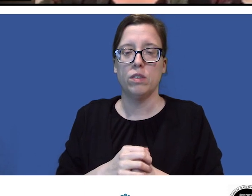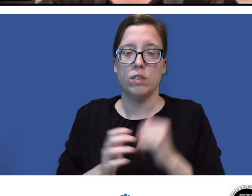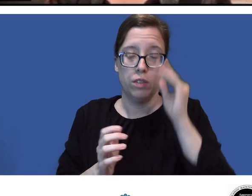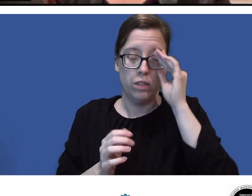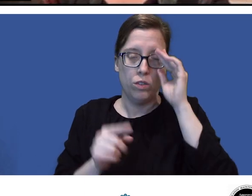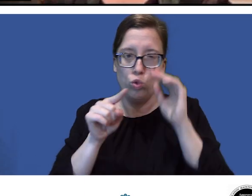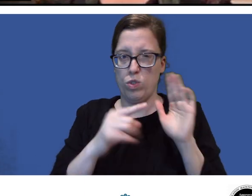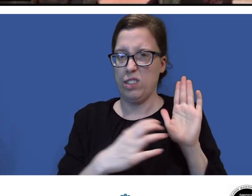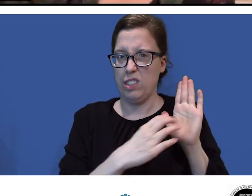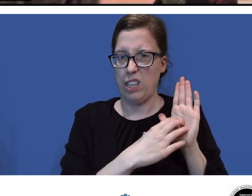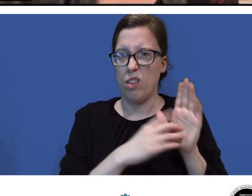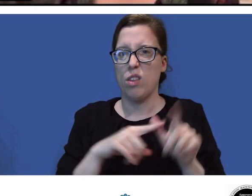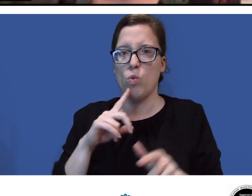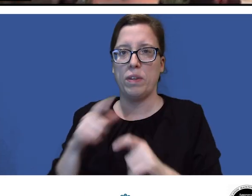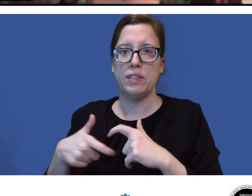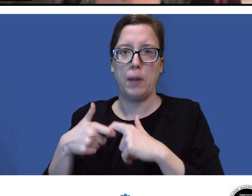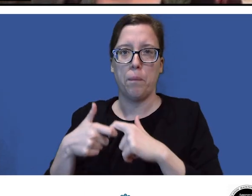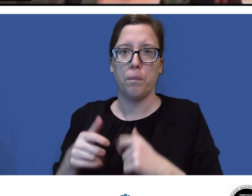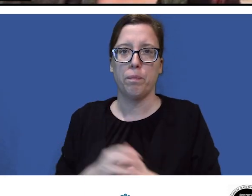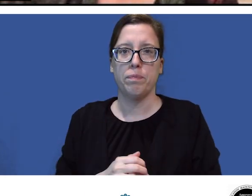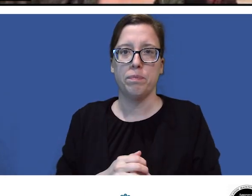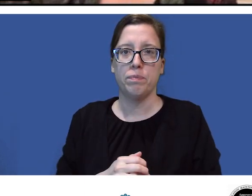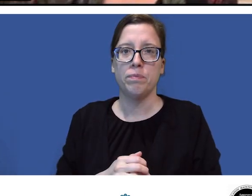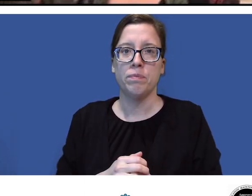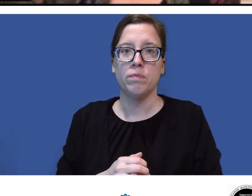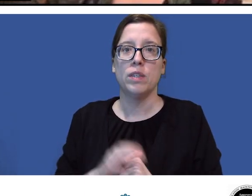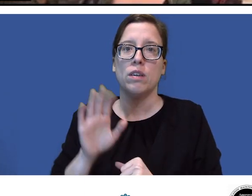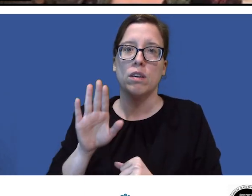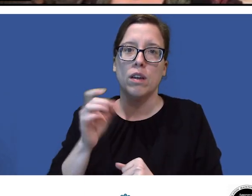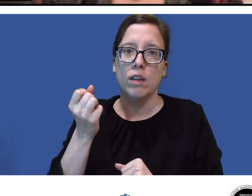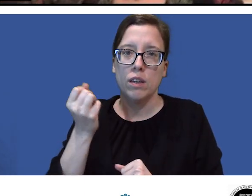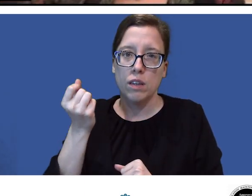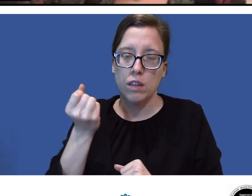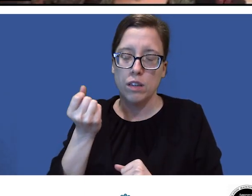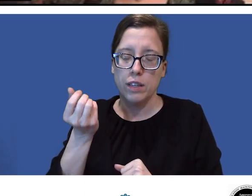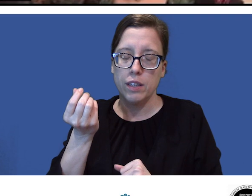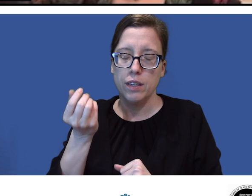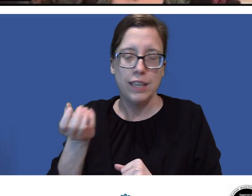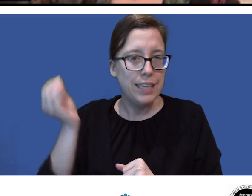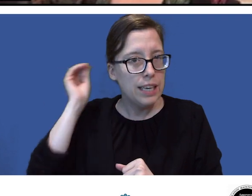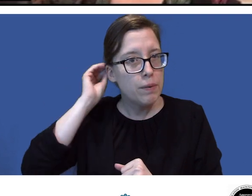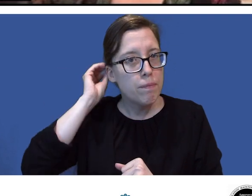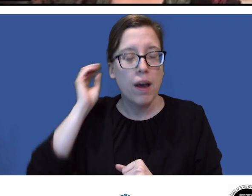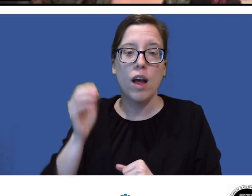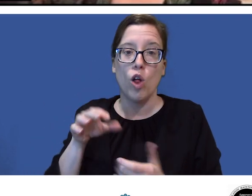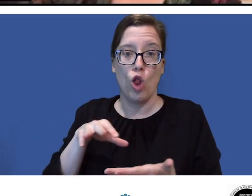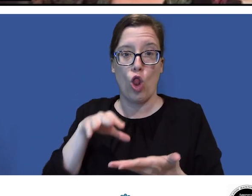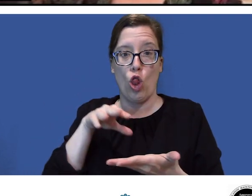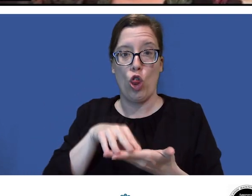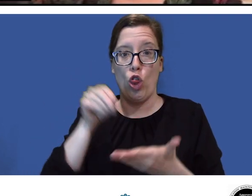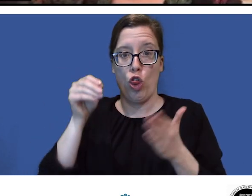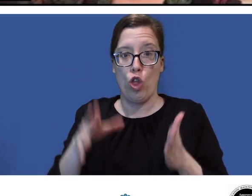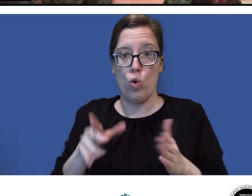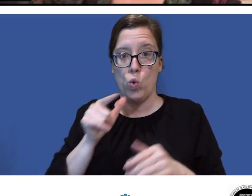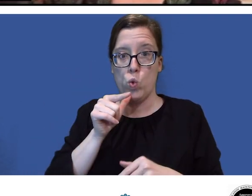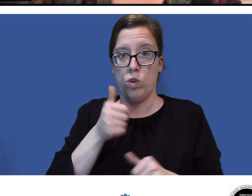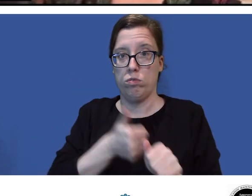Please bear in mind, as I say, learners with deafblindness, "almost always experience"–